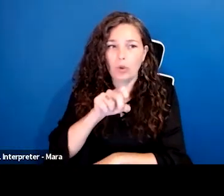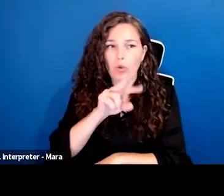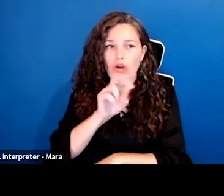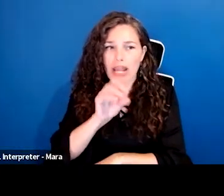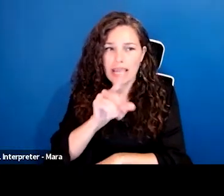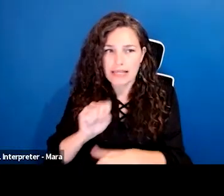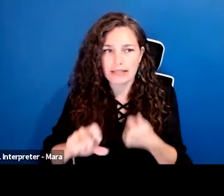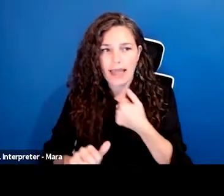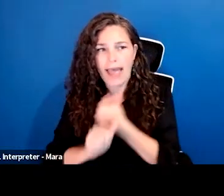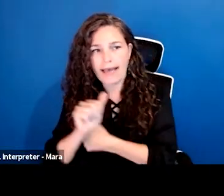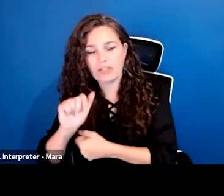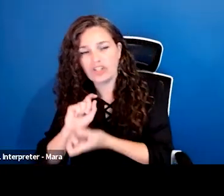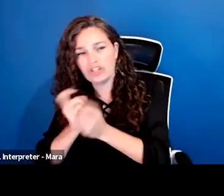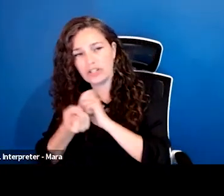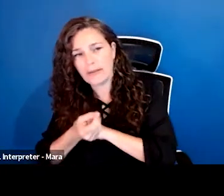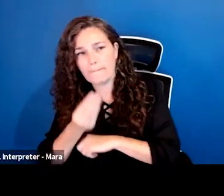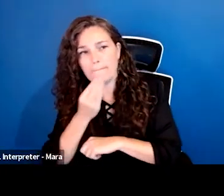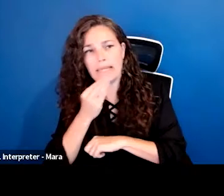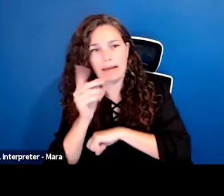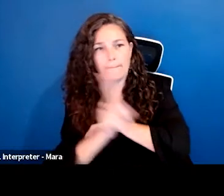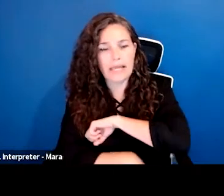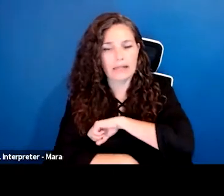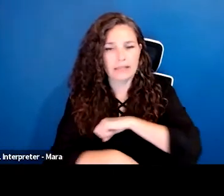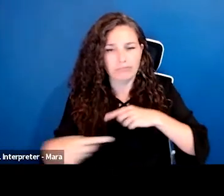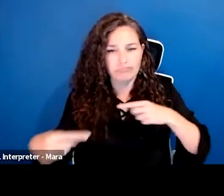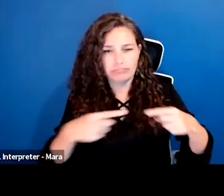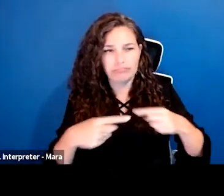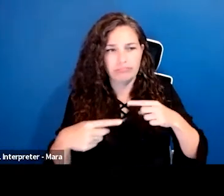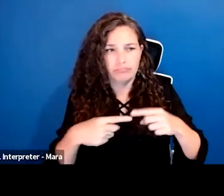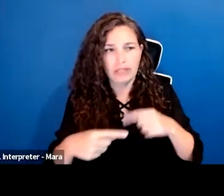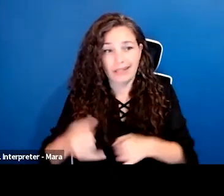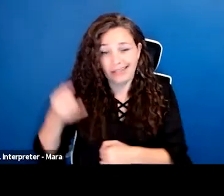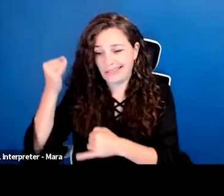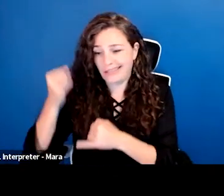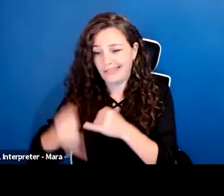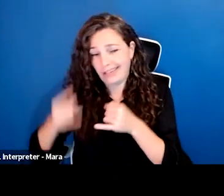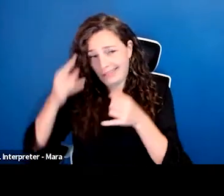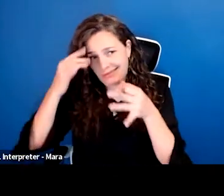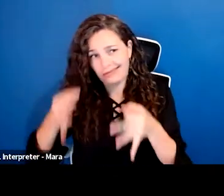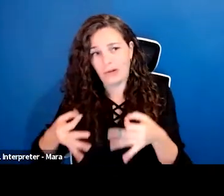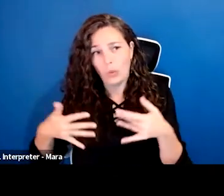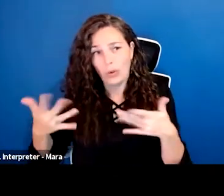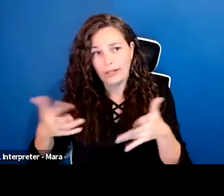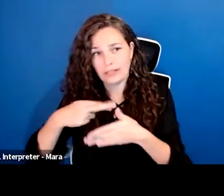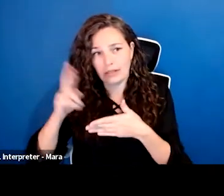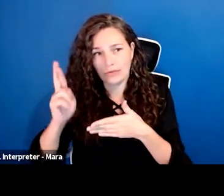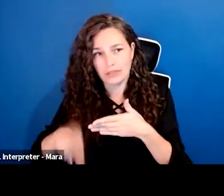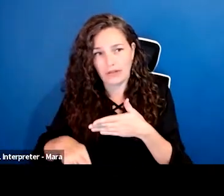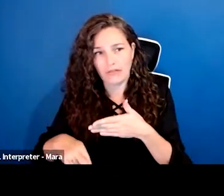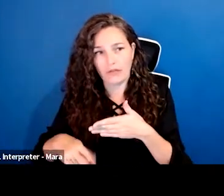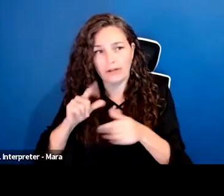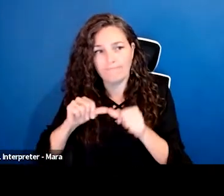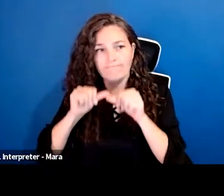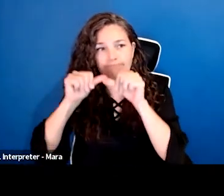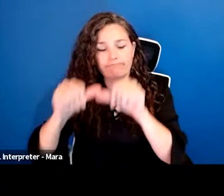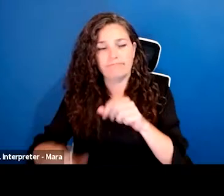meal penalty disputes to finalize a resolution on an outstanding issue. The field rep may continue to work